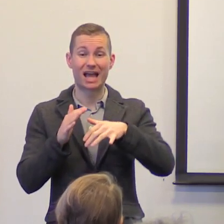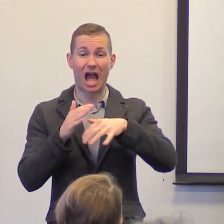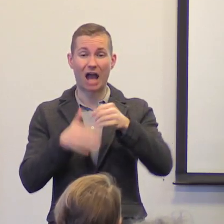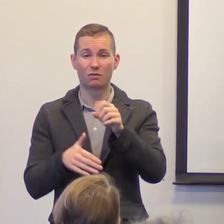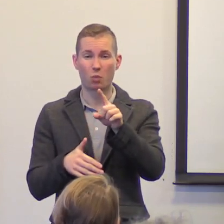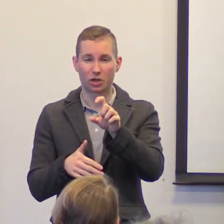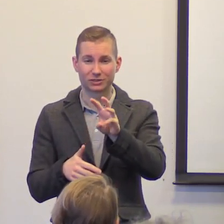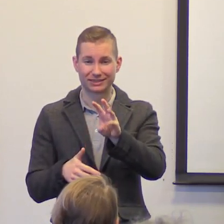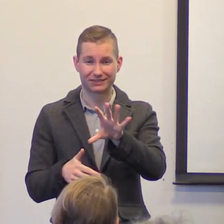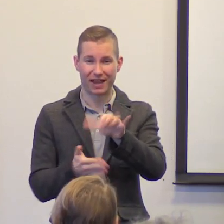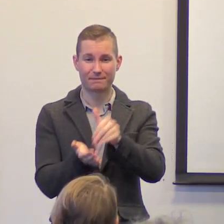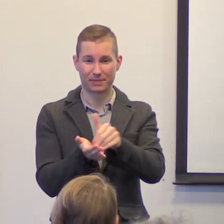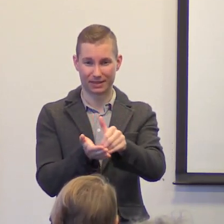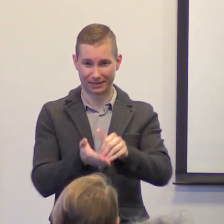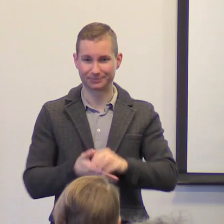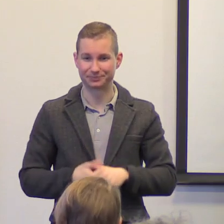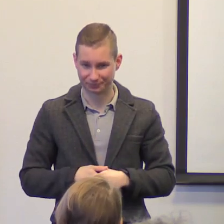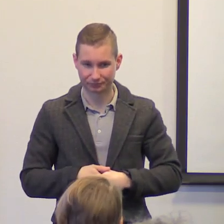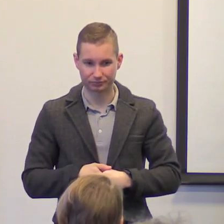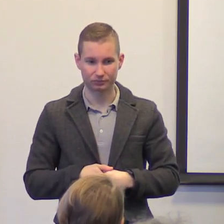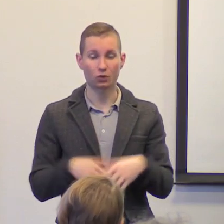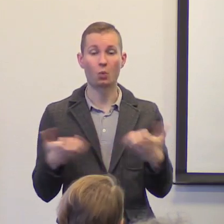So that's some of what the dragnets do on a day-to-day basis.